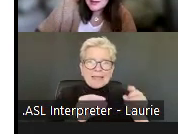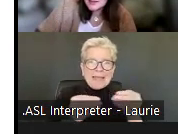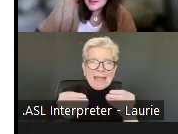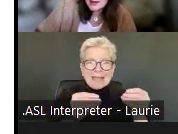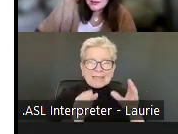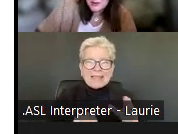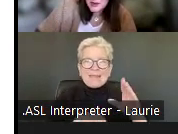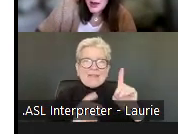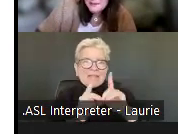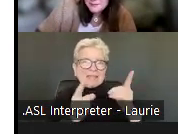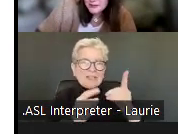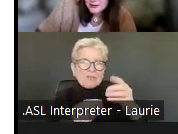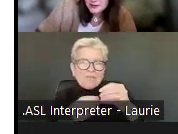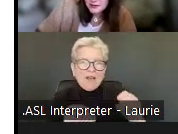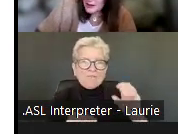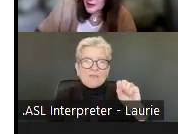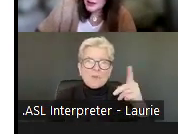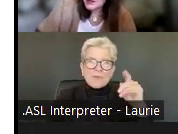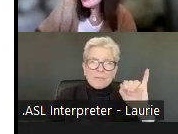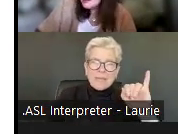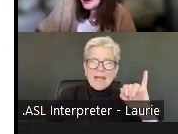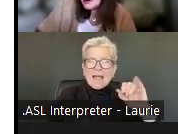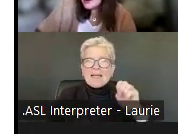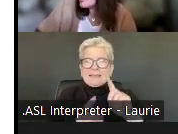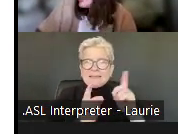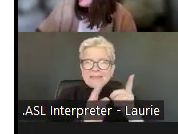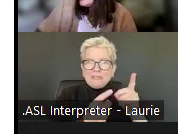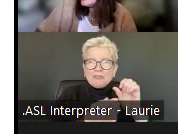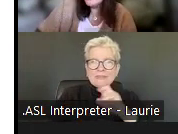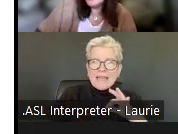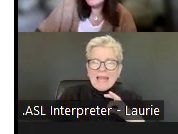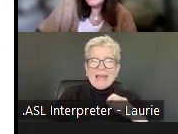ESD staff, OSPI, lots of middle or High School folks in